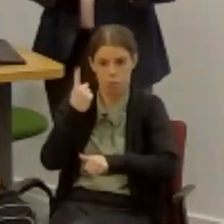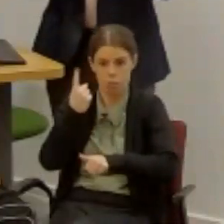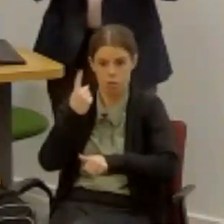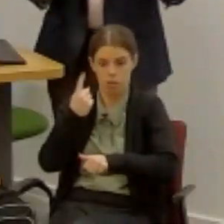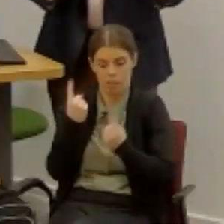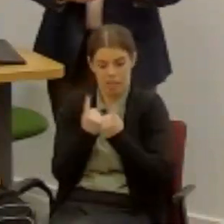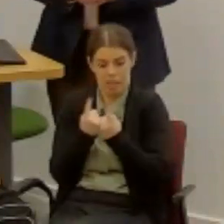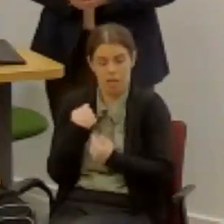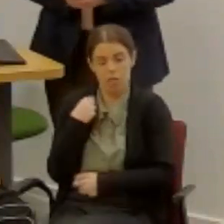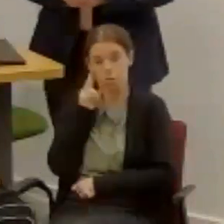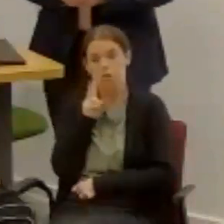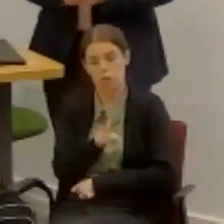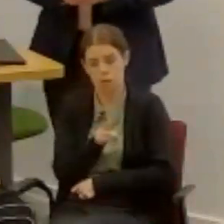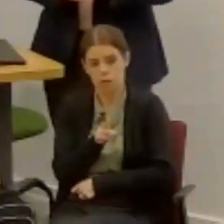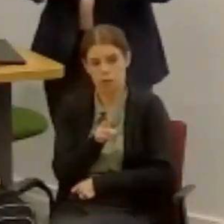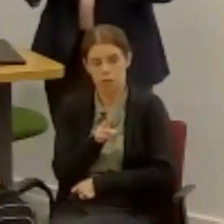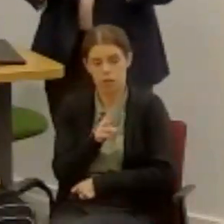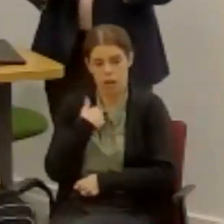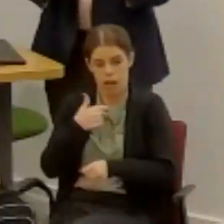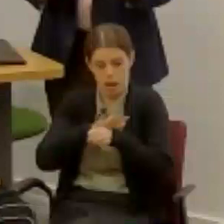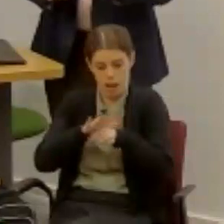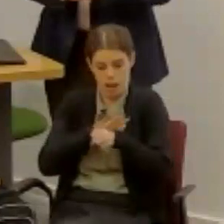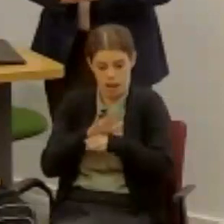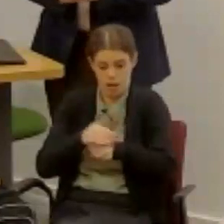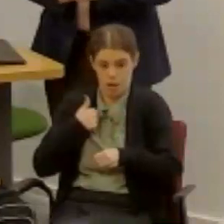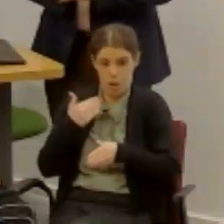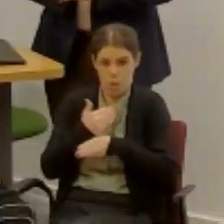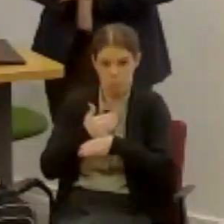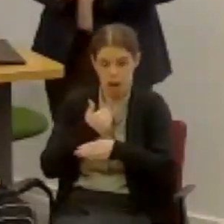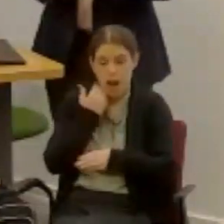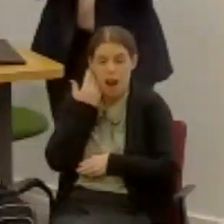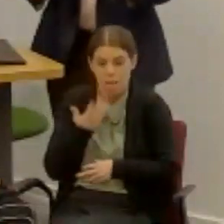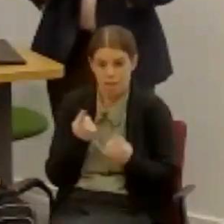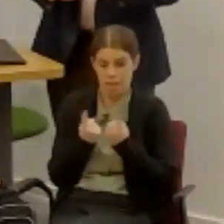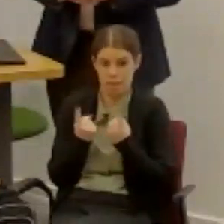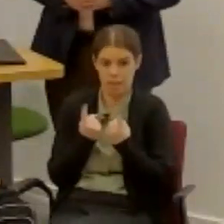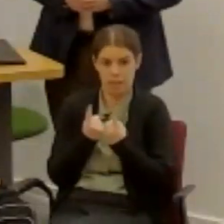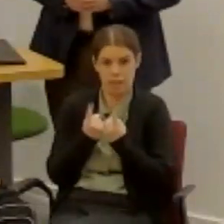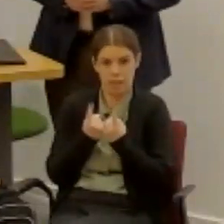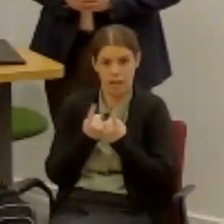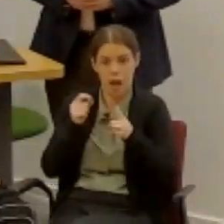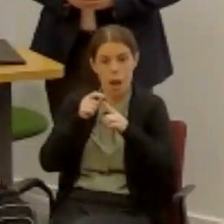something we've seen in the field, in our work and our everyday practice, a pathology in this case.